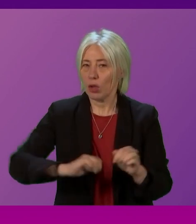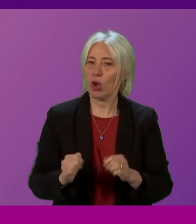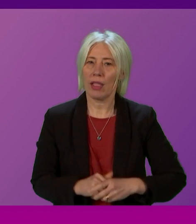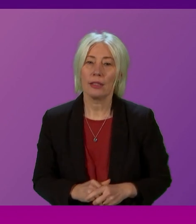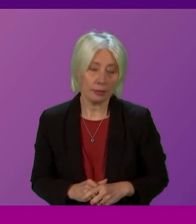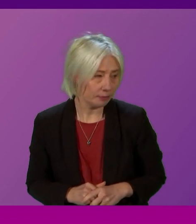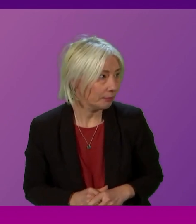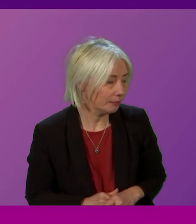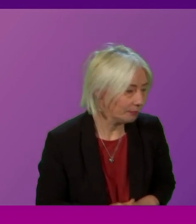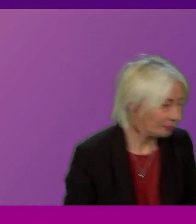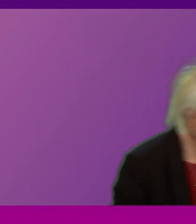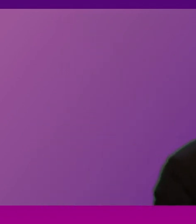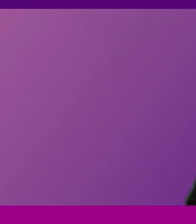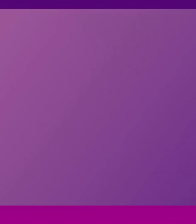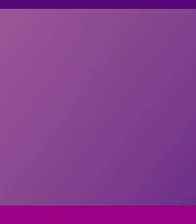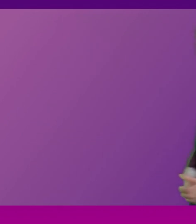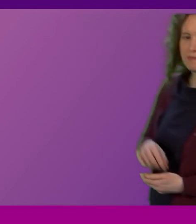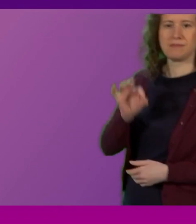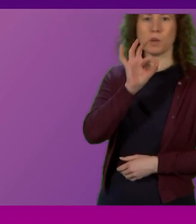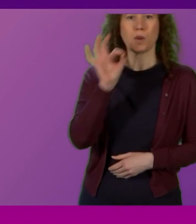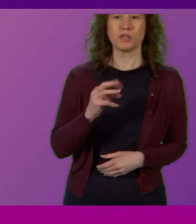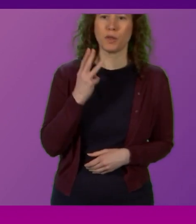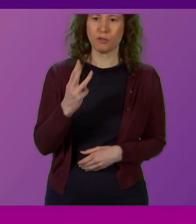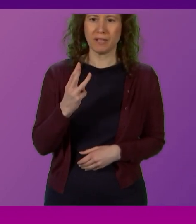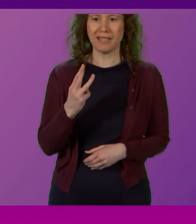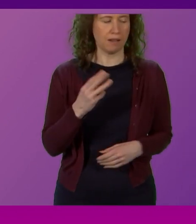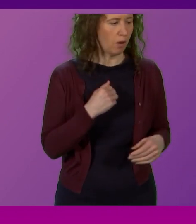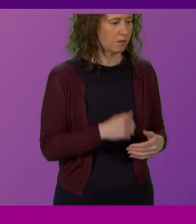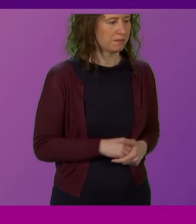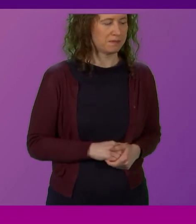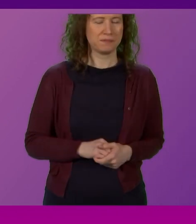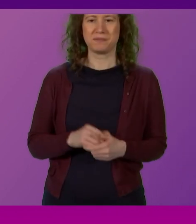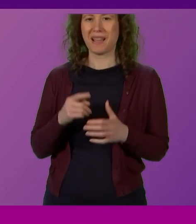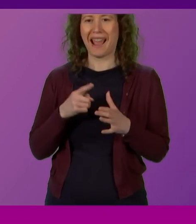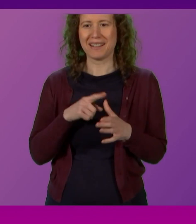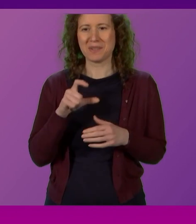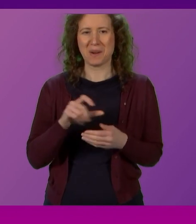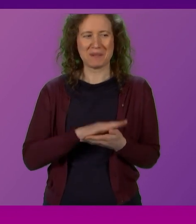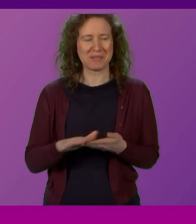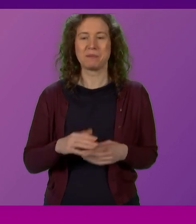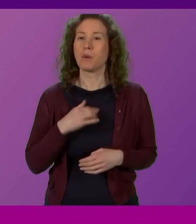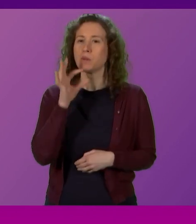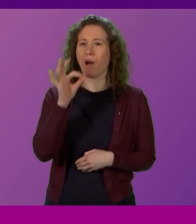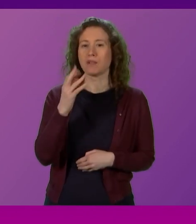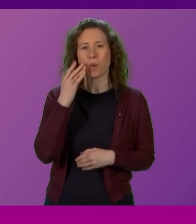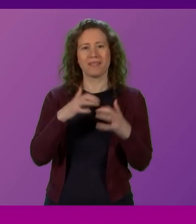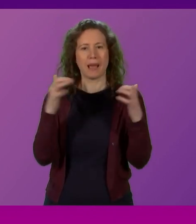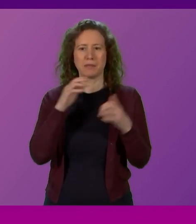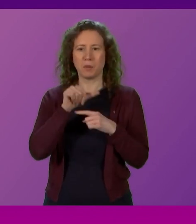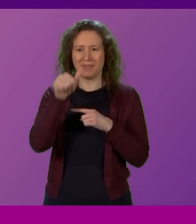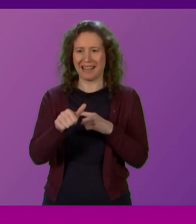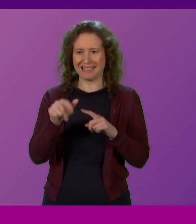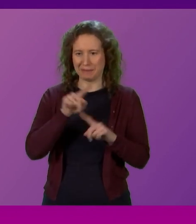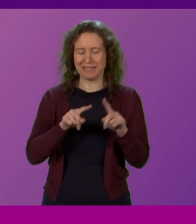To ask the First Minister when the Cabinet will next meet.